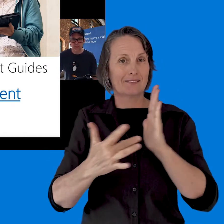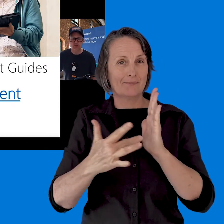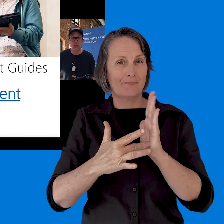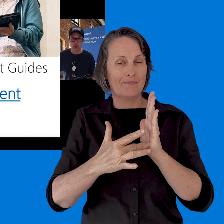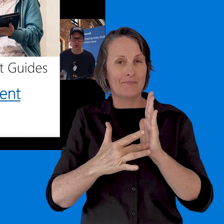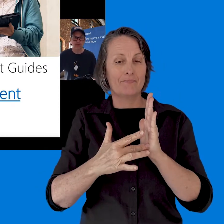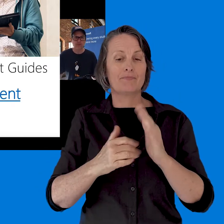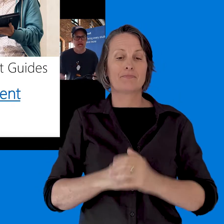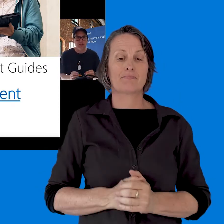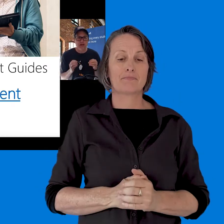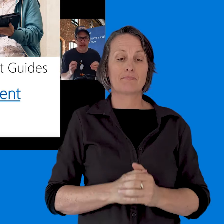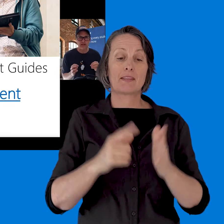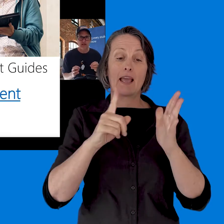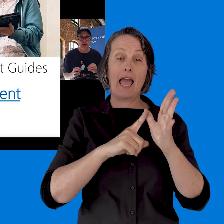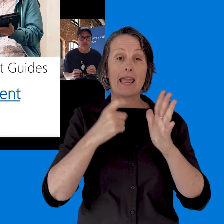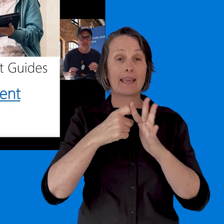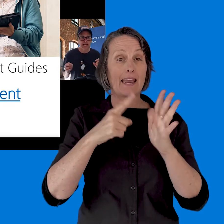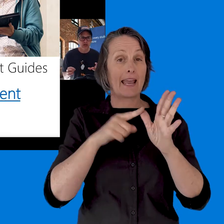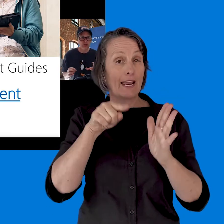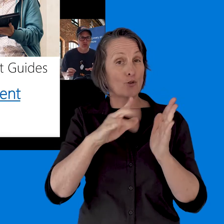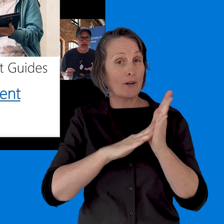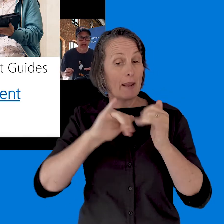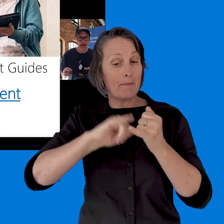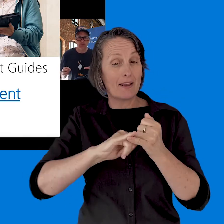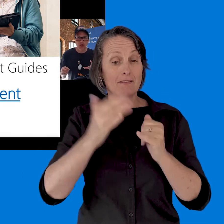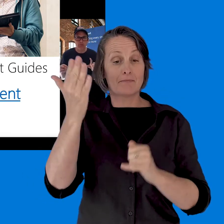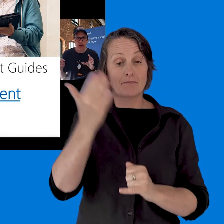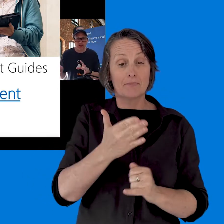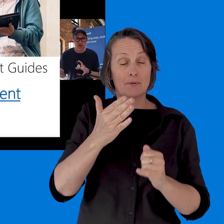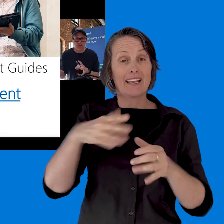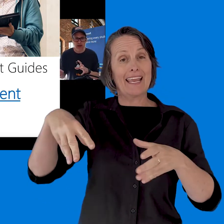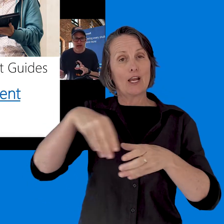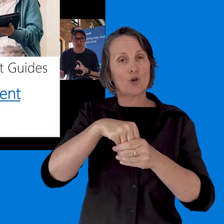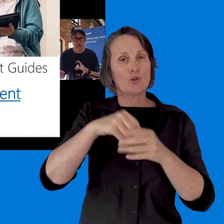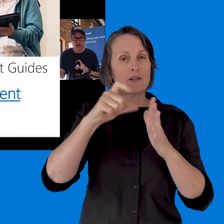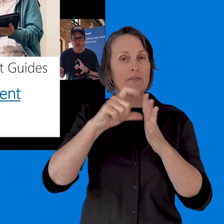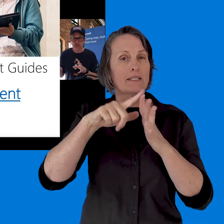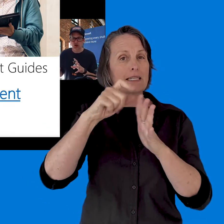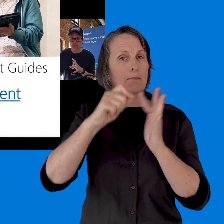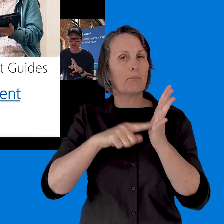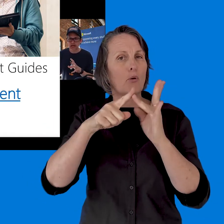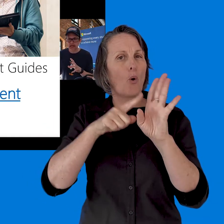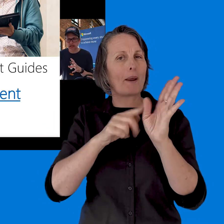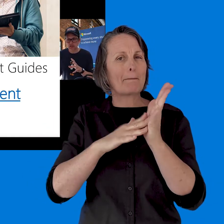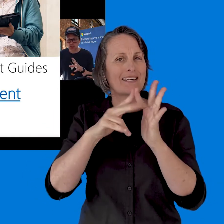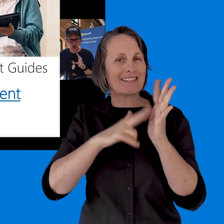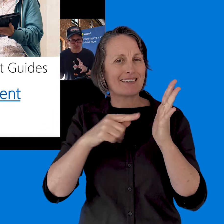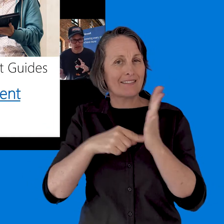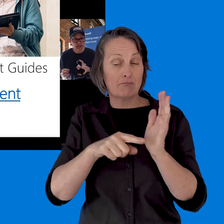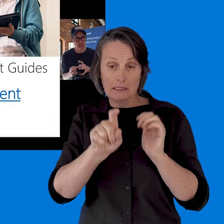that is going to take you to a Microsoft page or Microsoft Docs page.